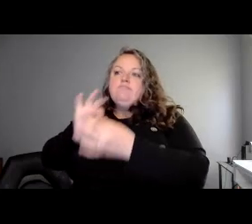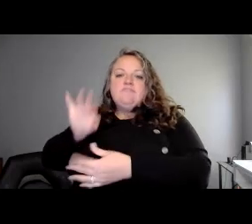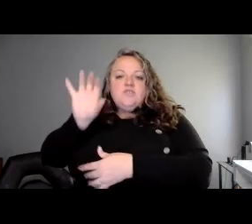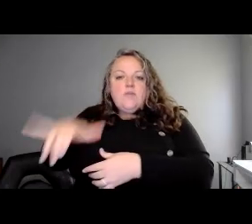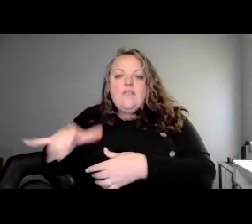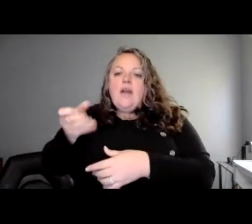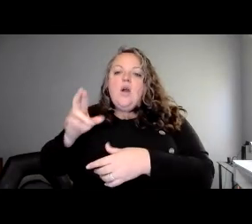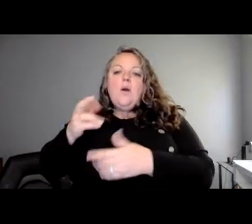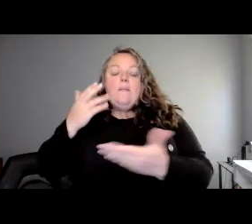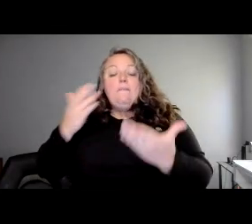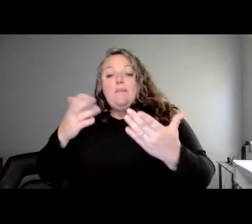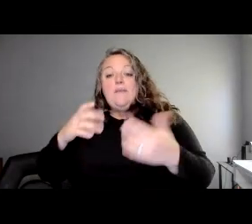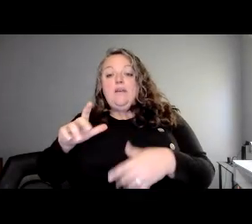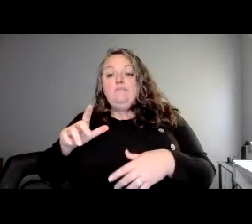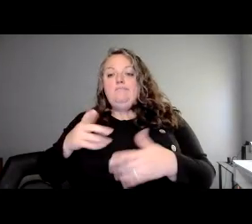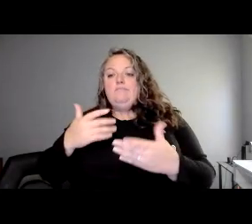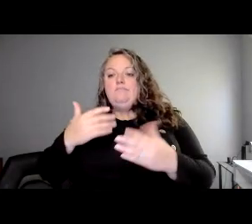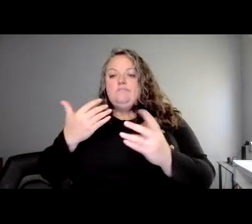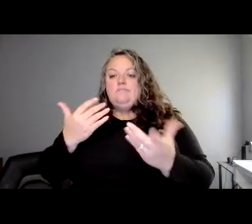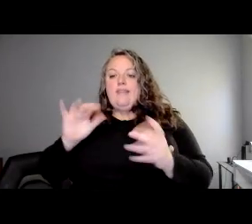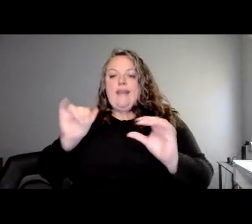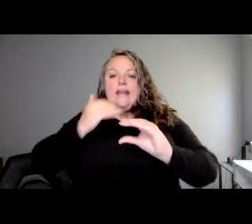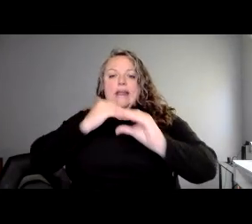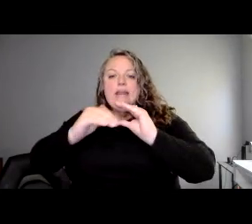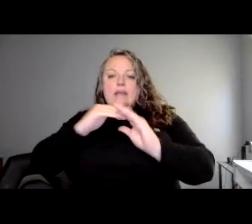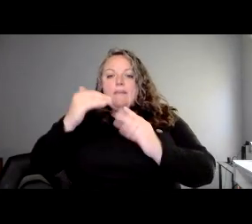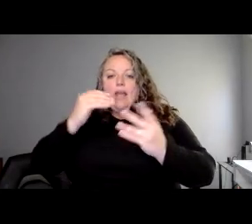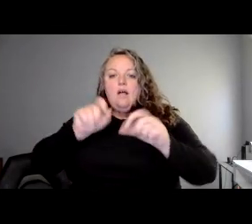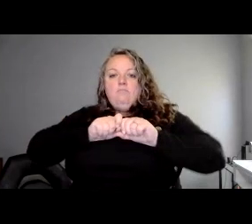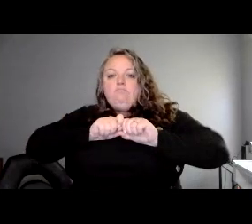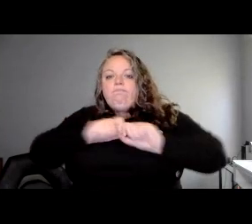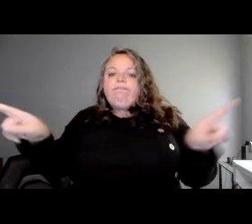list serve so that you could get notified of any changes or if you could sign up